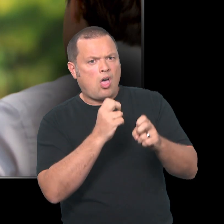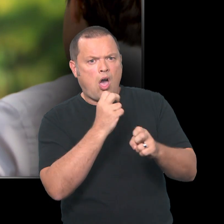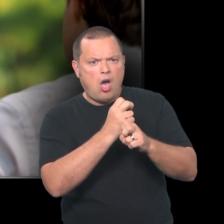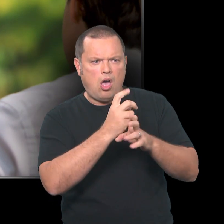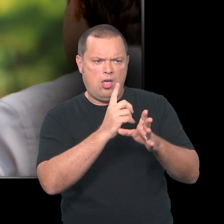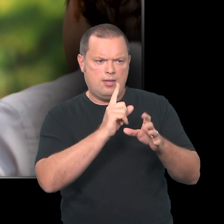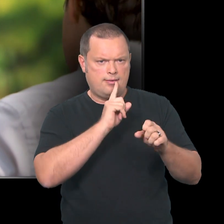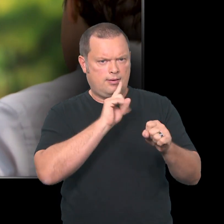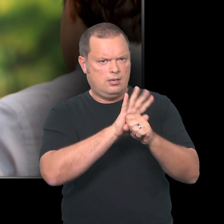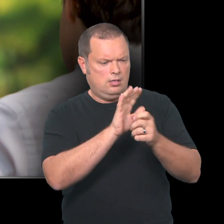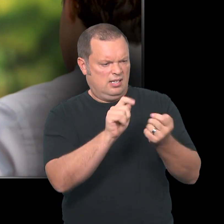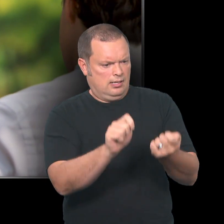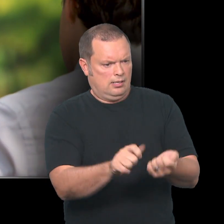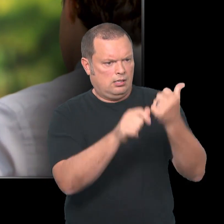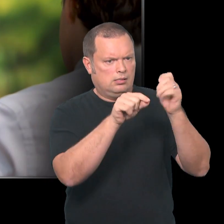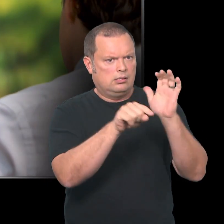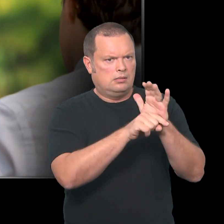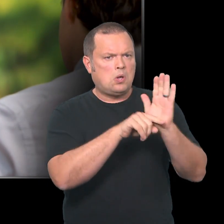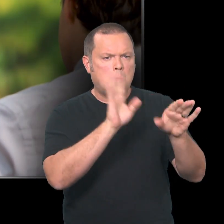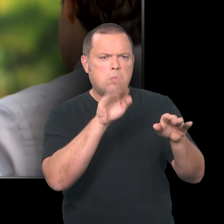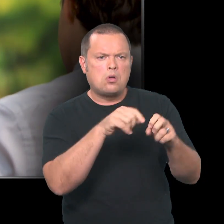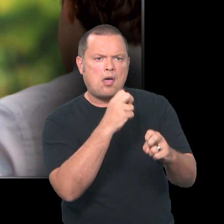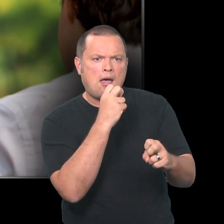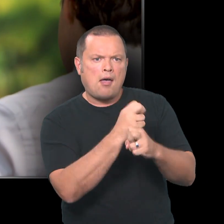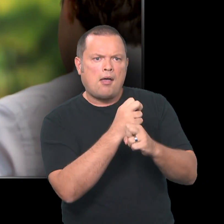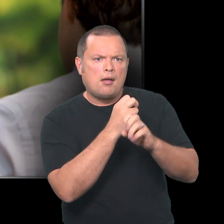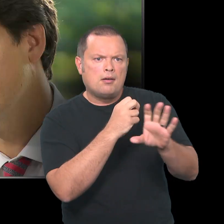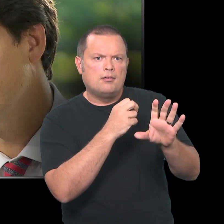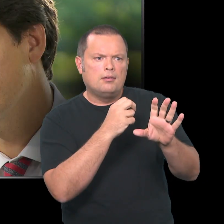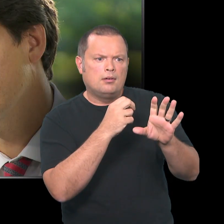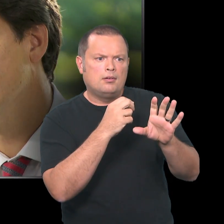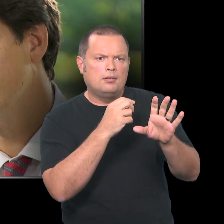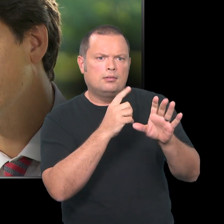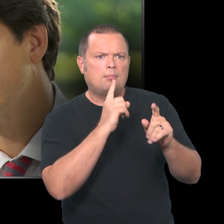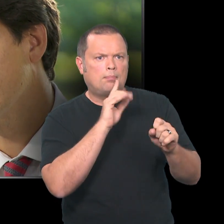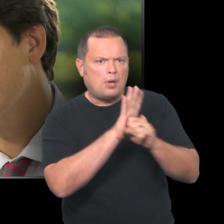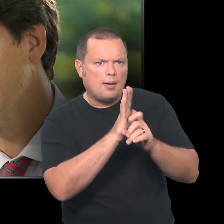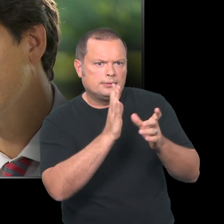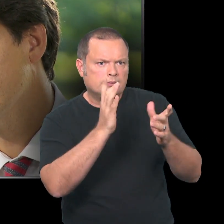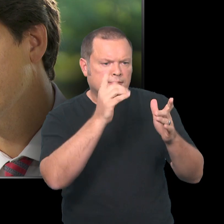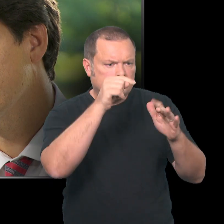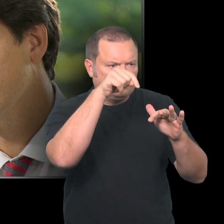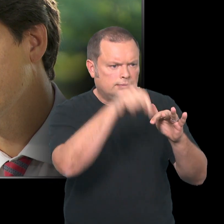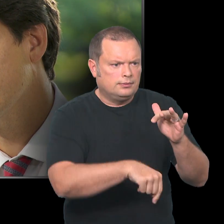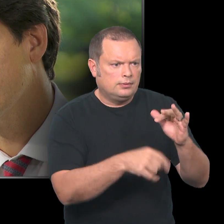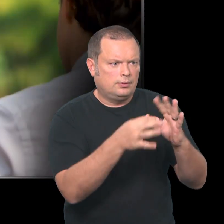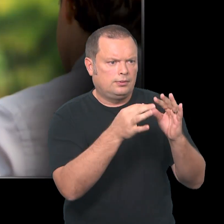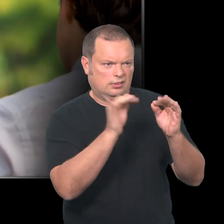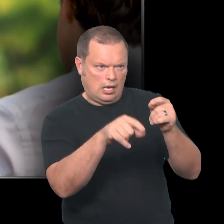that it's hard to promise to eliminate a deficit. Easy to promise to create one.